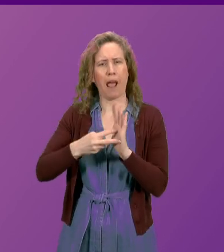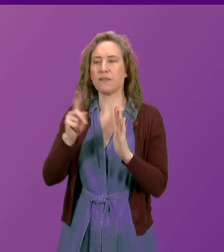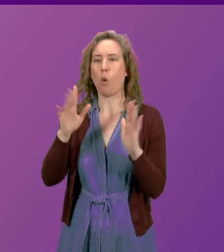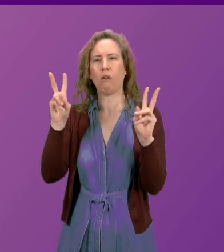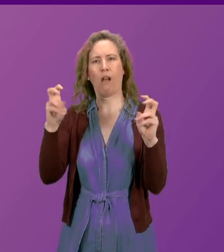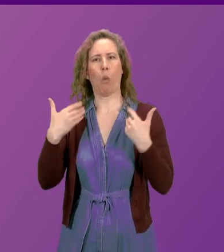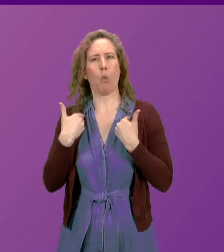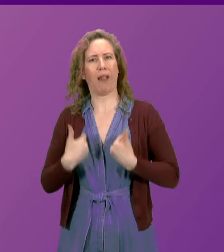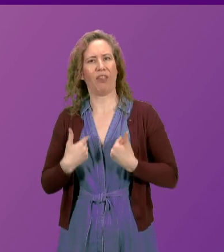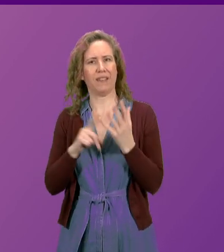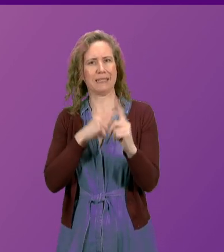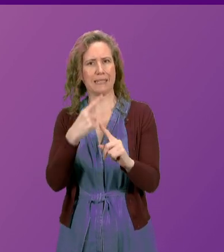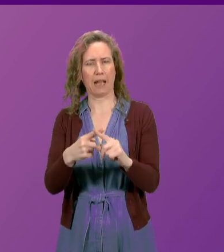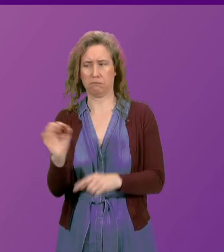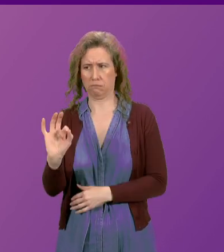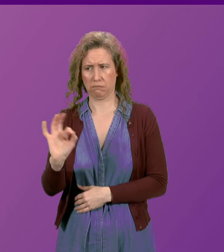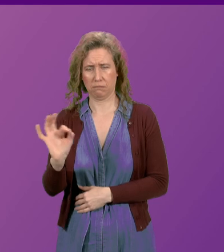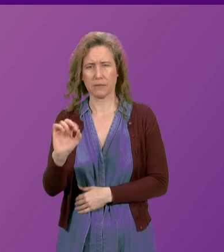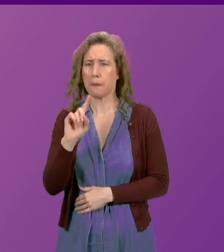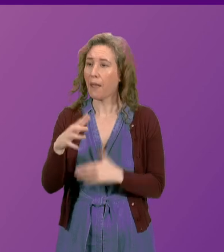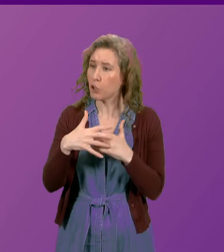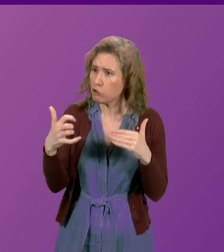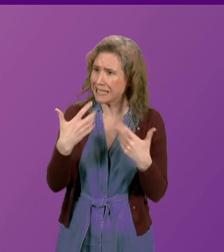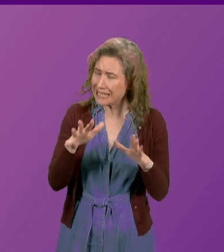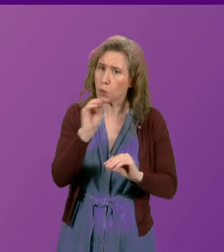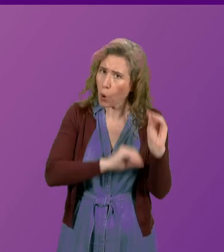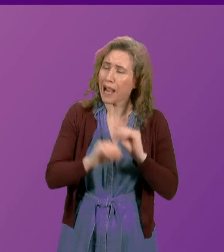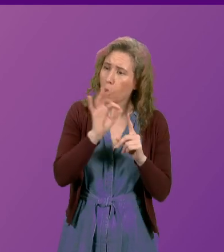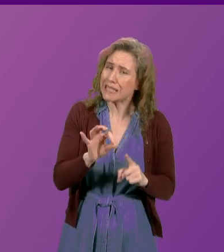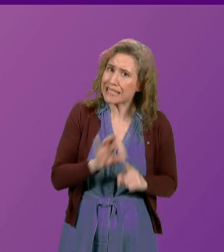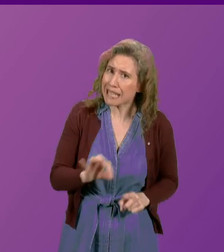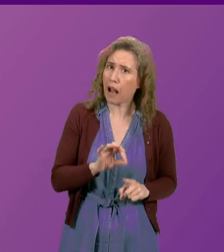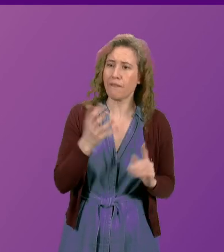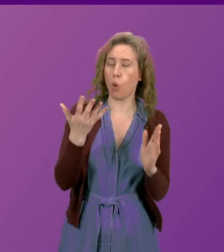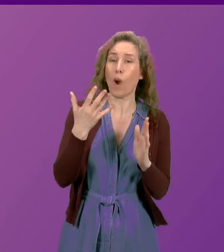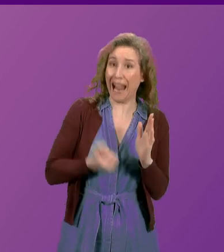wealth tax. As I said, the Greens worked out the detail on progressive income tax for Scotland,